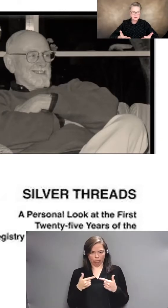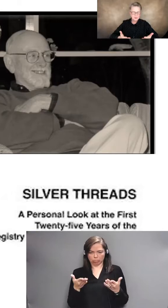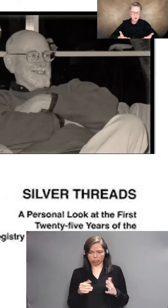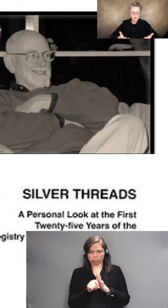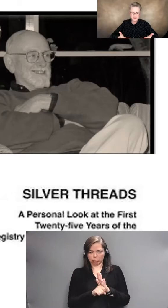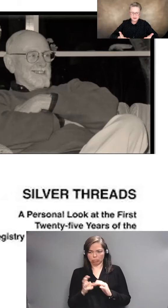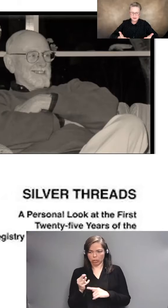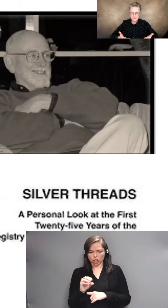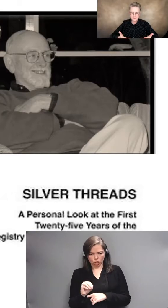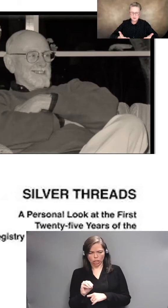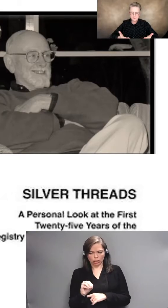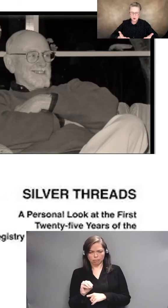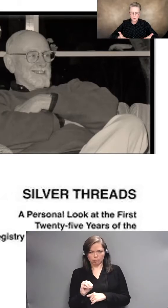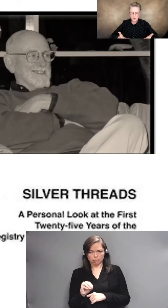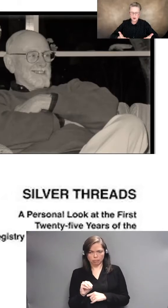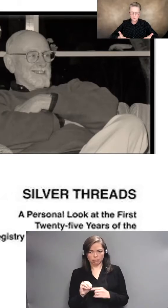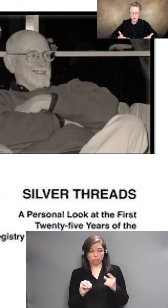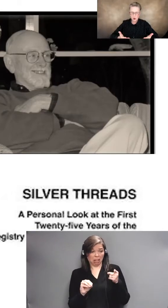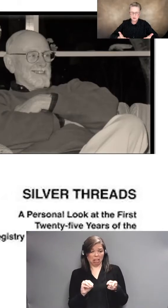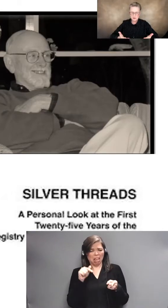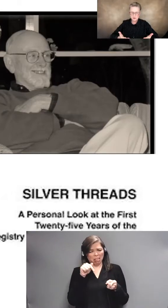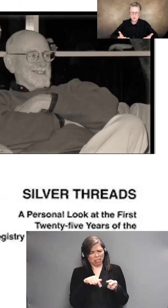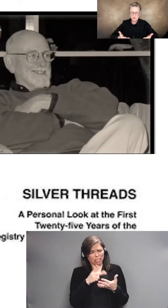supposedly this program was